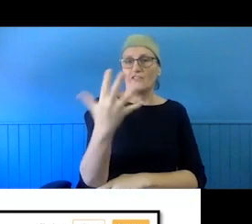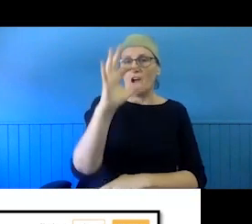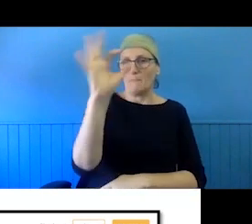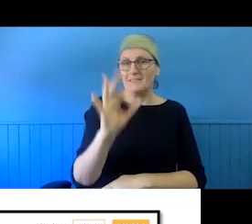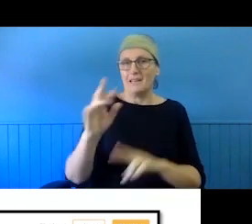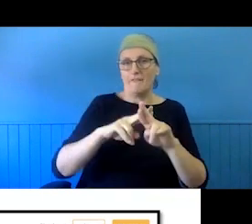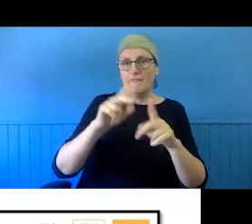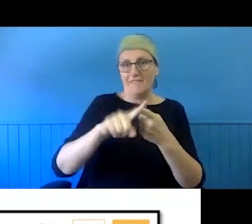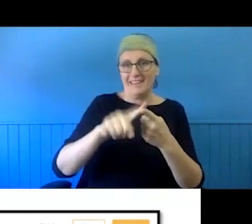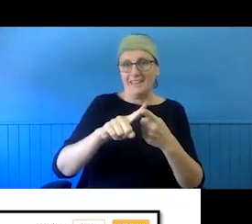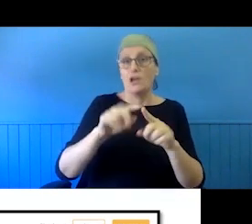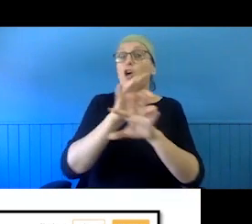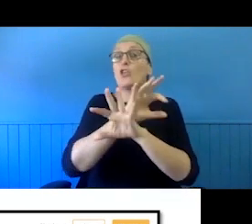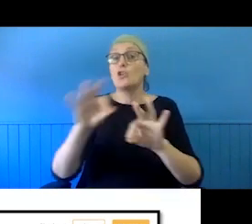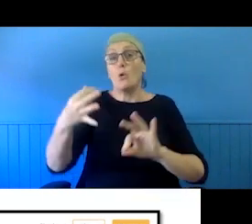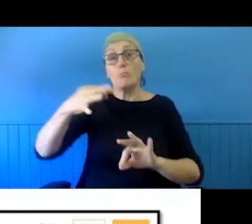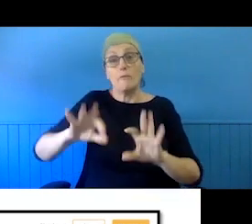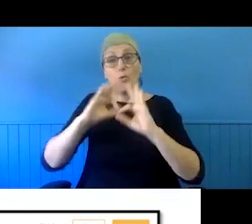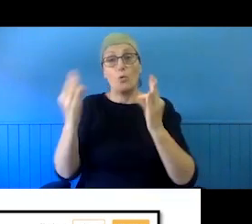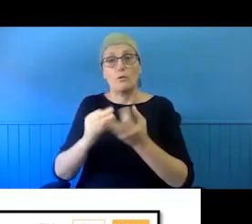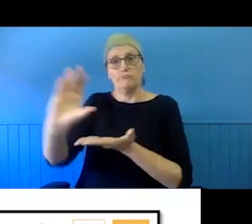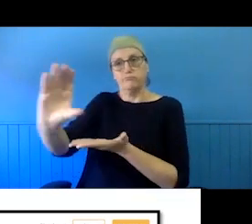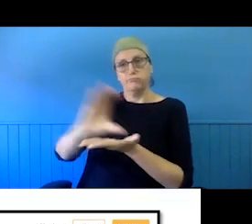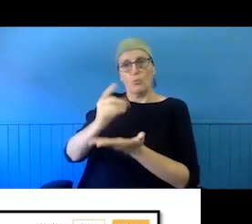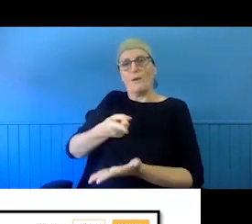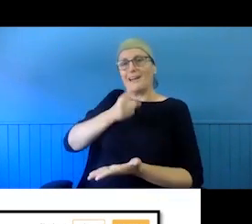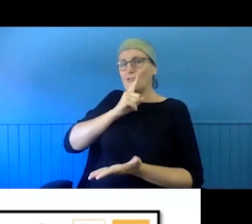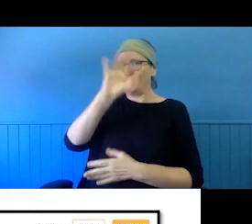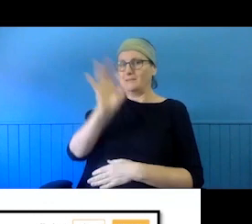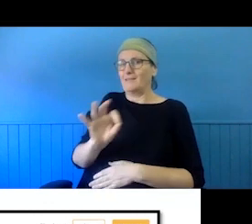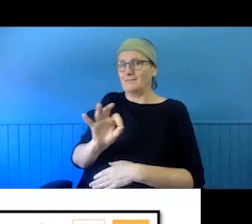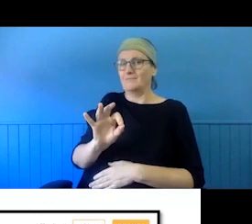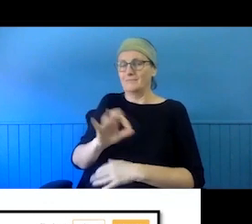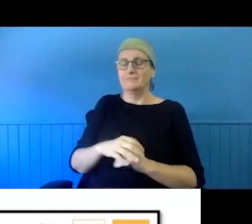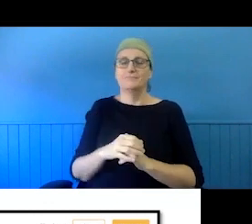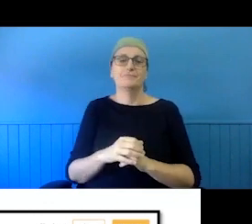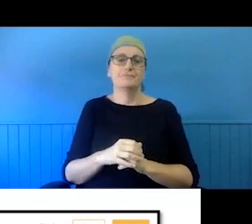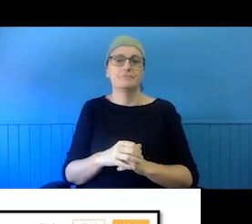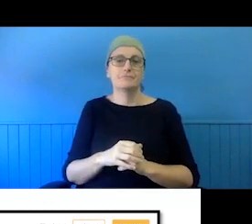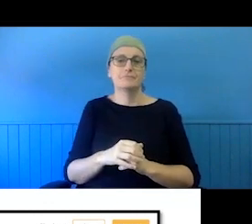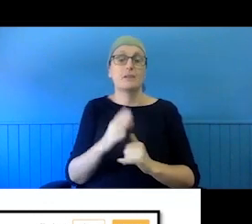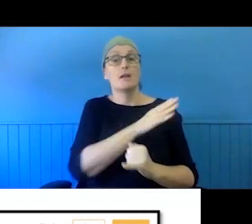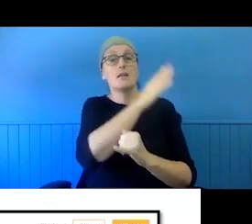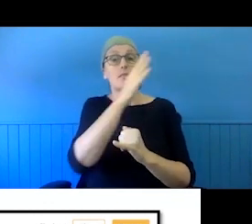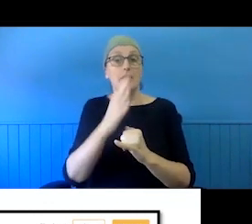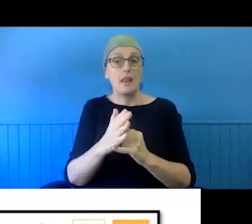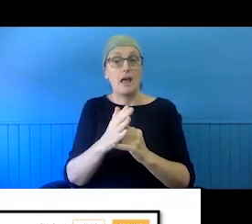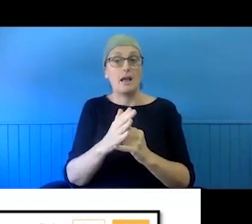pretty good there. The final area of attention in terms of individuals would be GoFundMe. Again, this has become a really big platform for